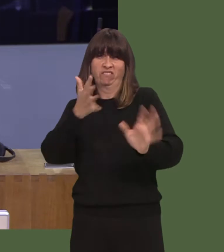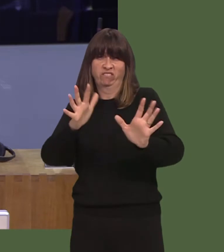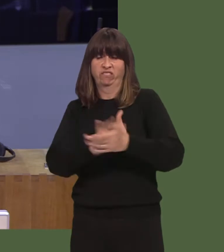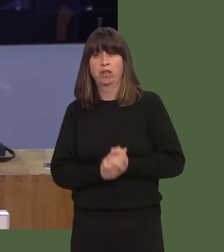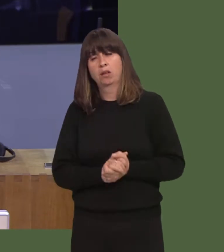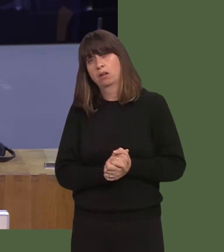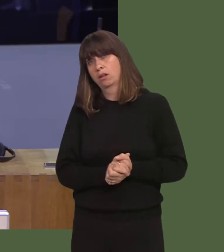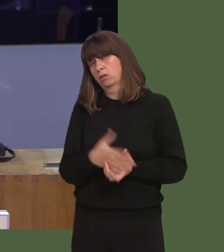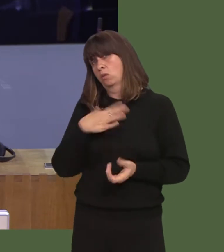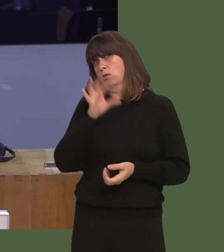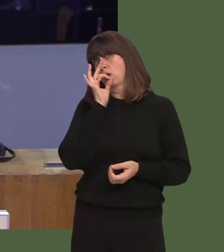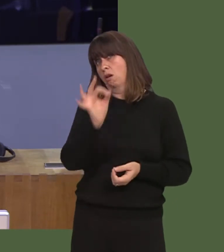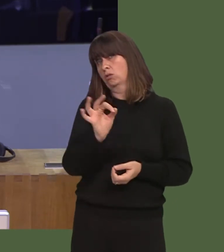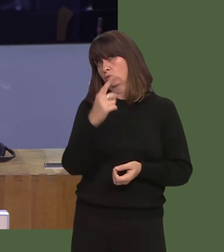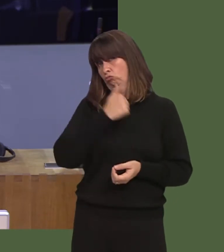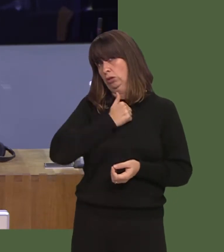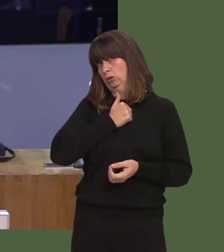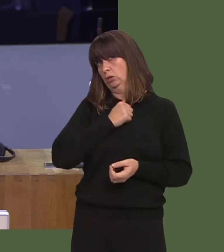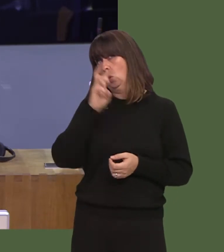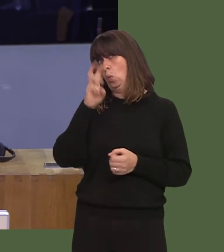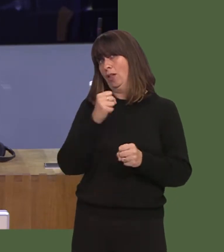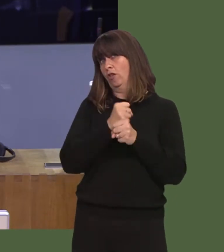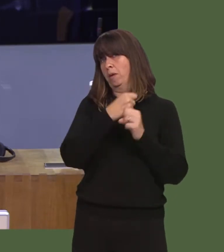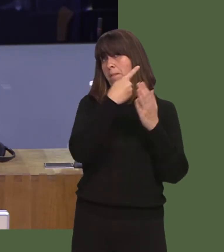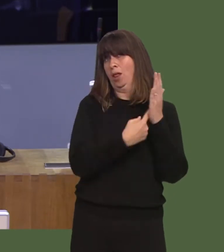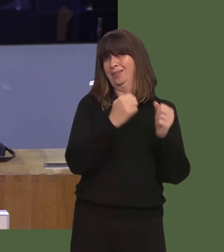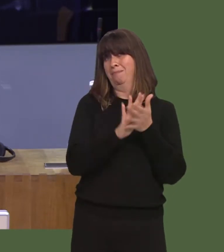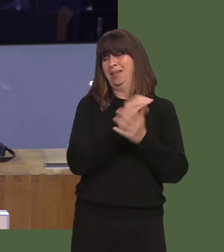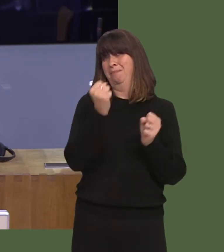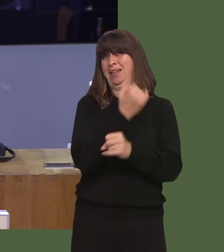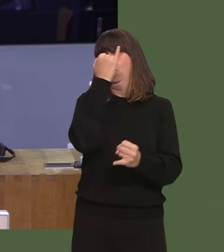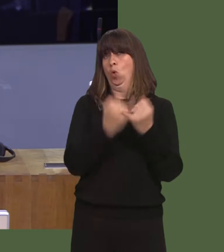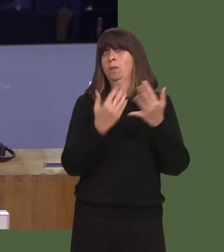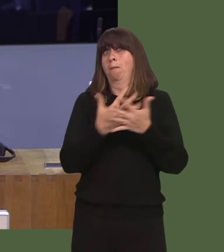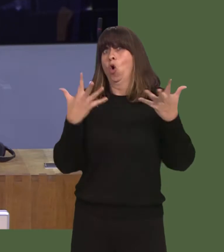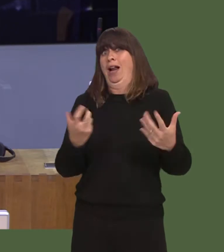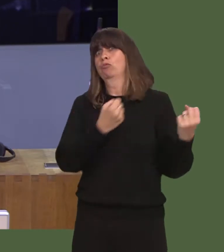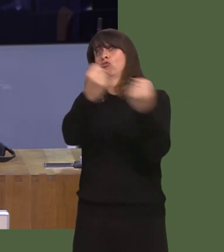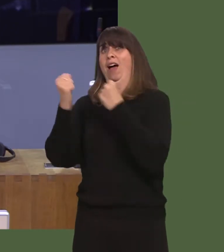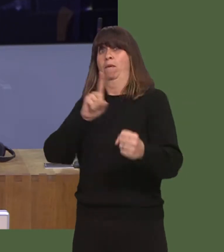First Minister, would you agree that Welsh Government policy has actually driven more people into their cars for the school run?